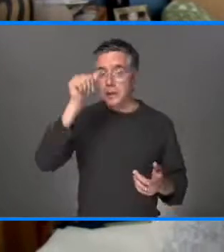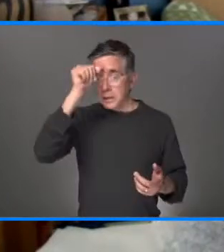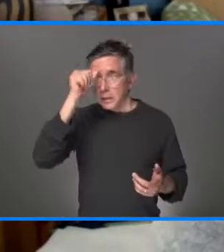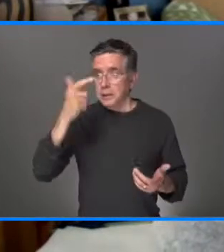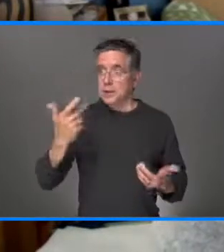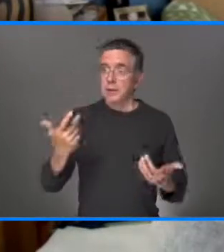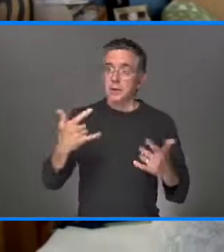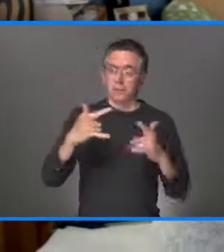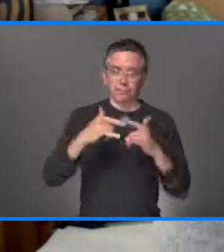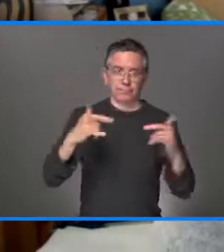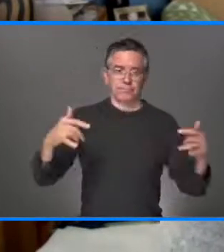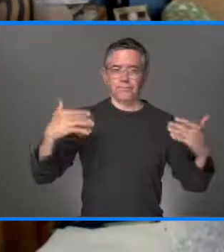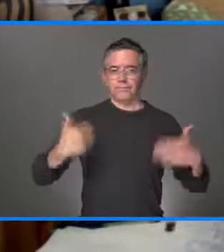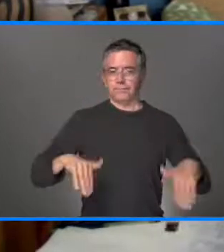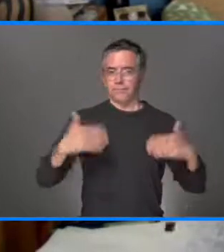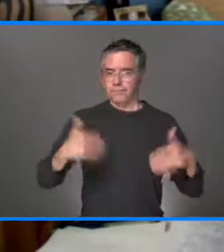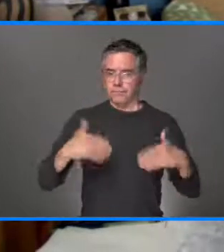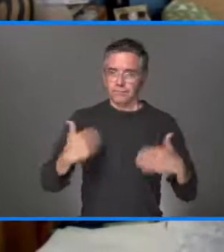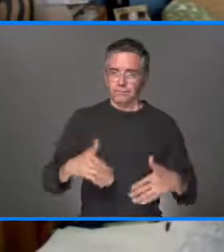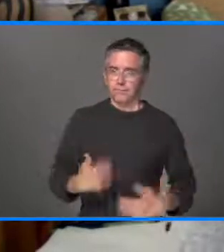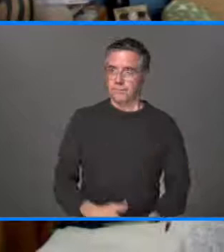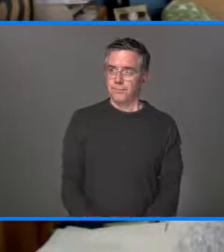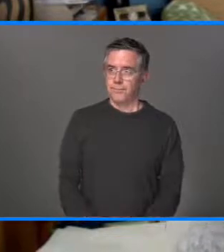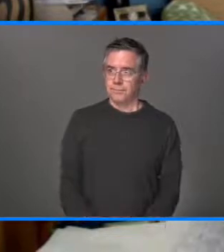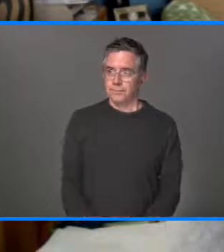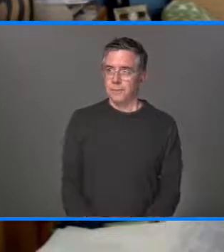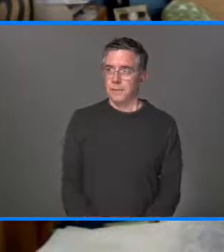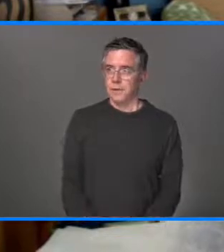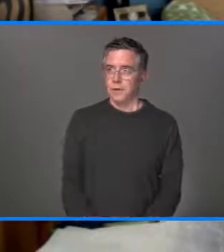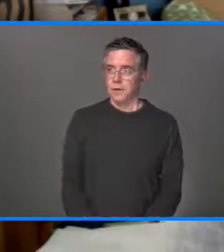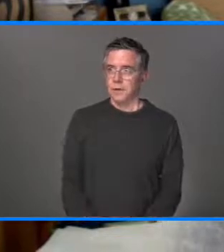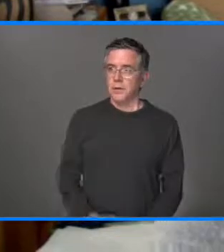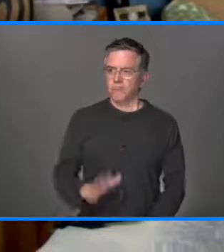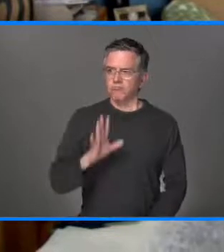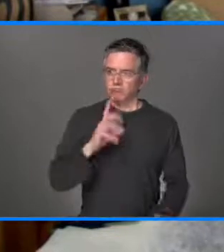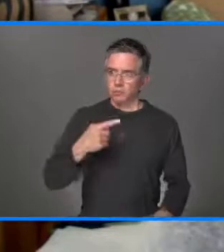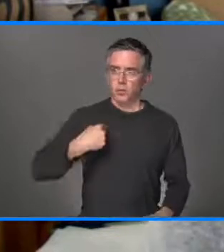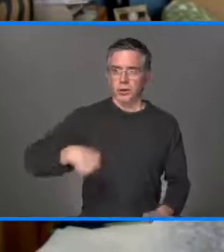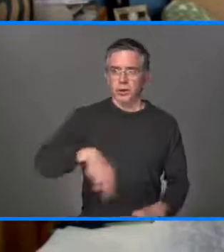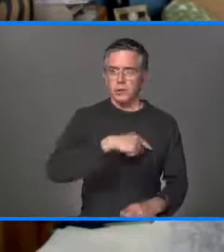And so we're really good at doing things for the general population, but there are times